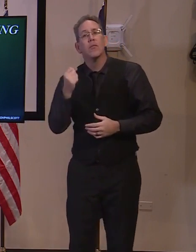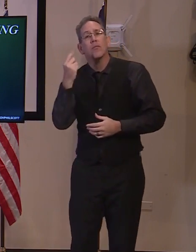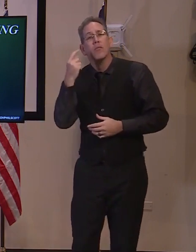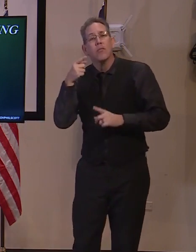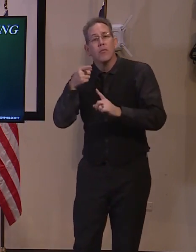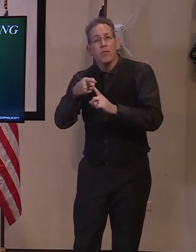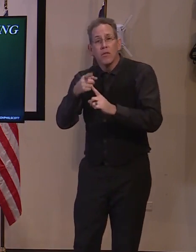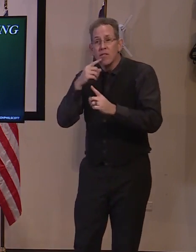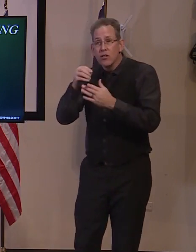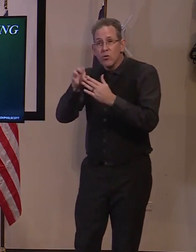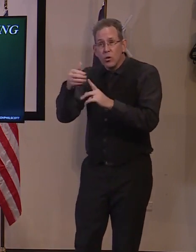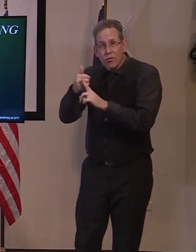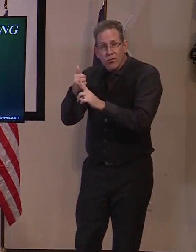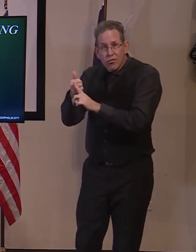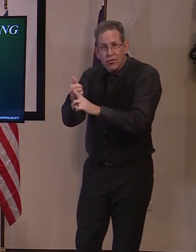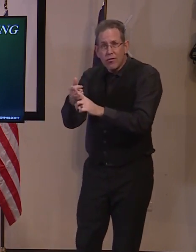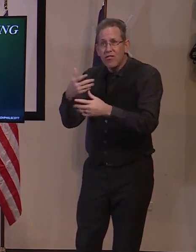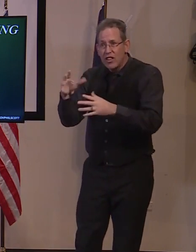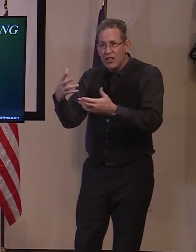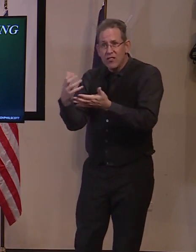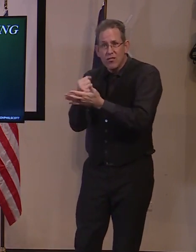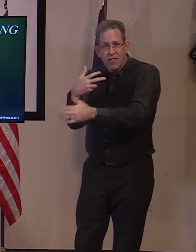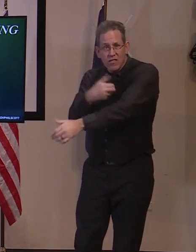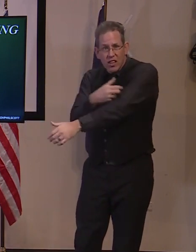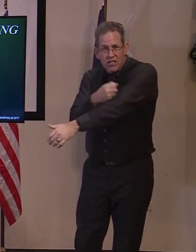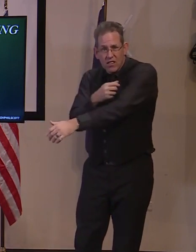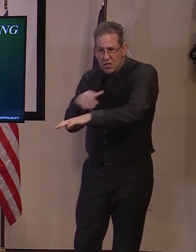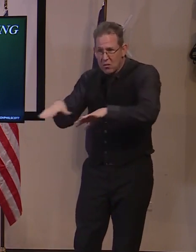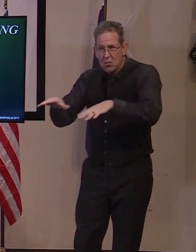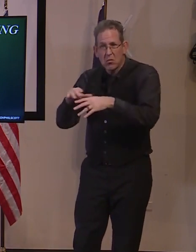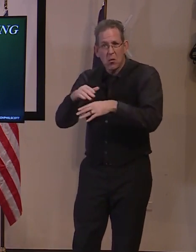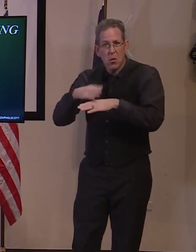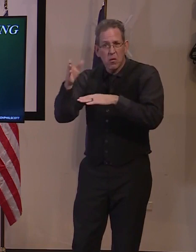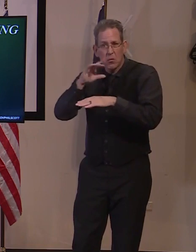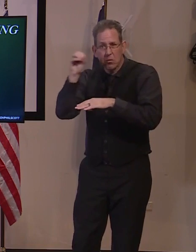each reach 80%. However, we've delayed the implementation of that